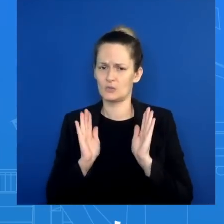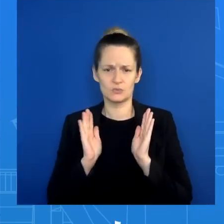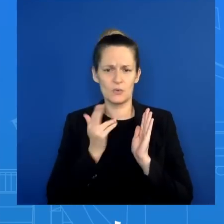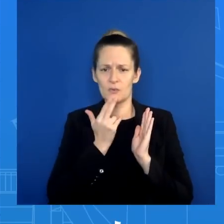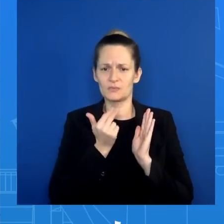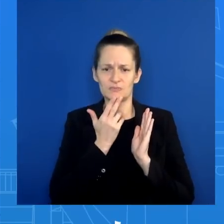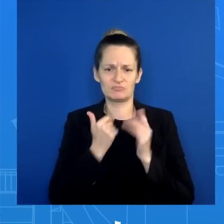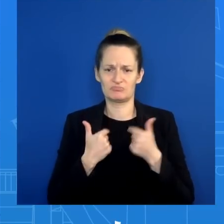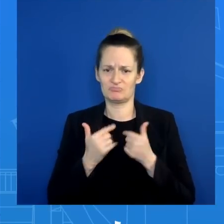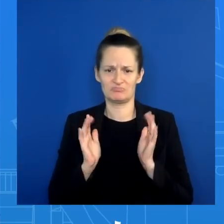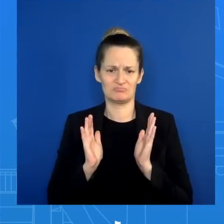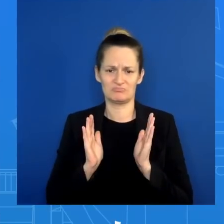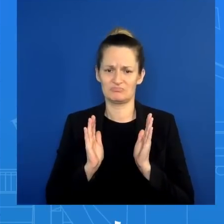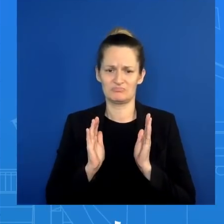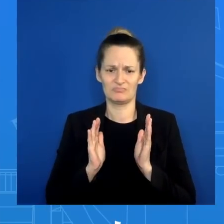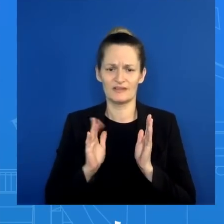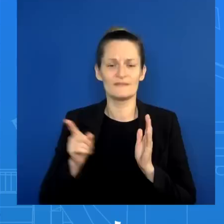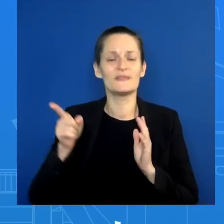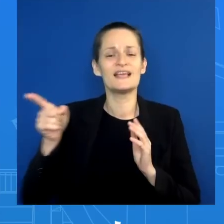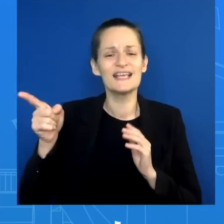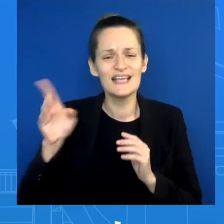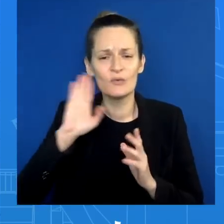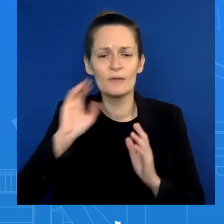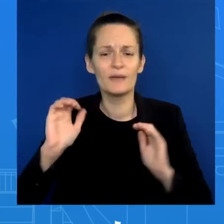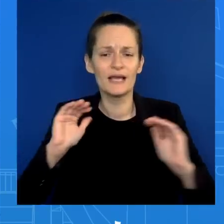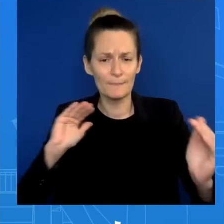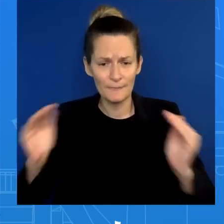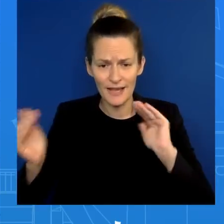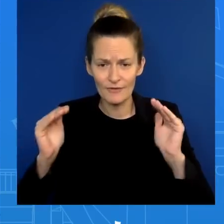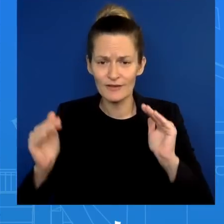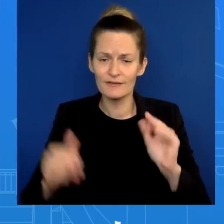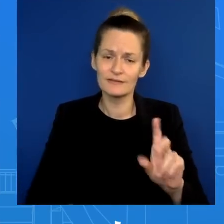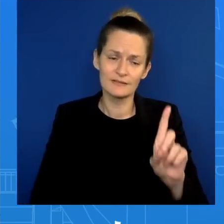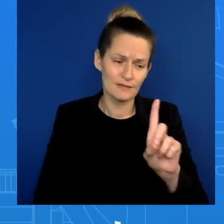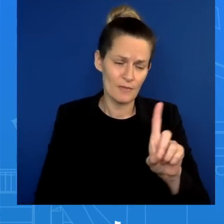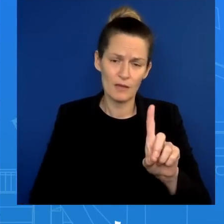how Democrats have a different view of where they see the country going,